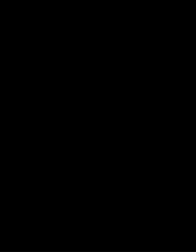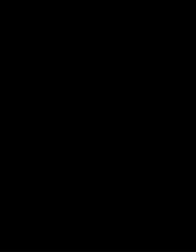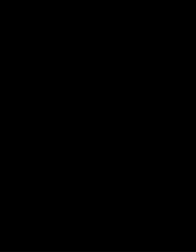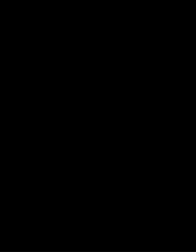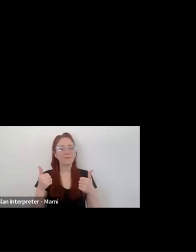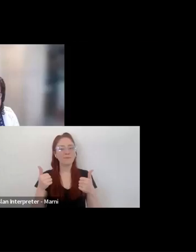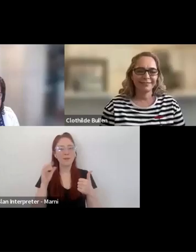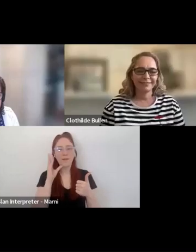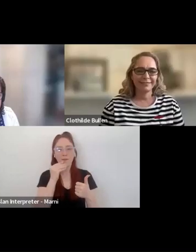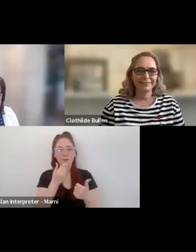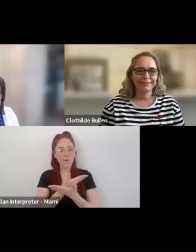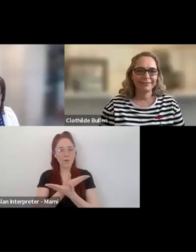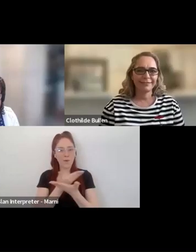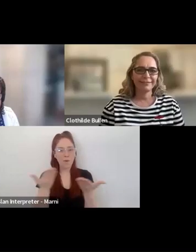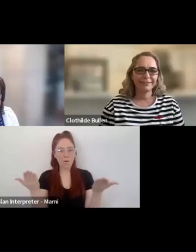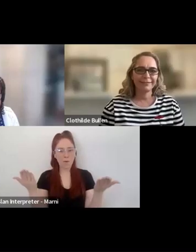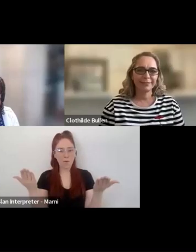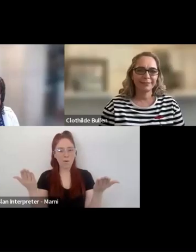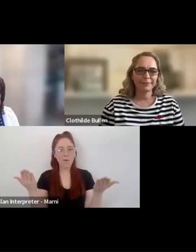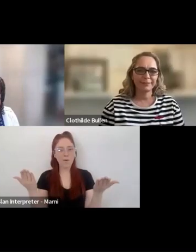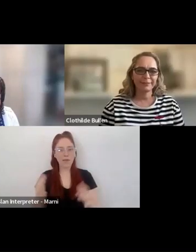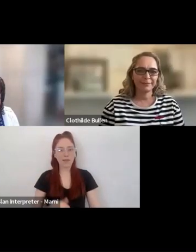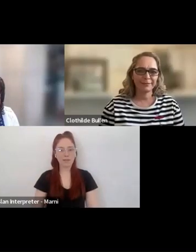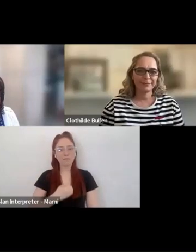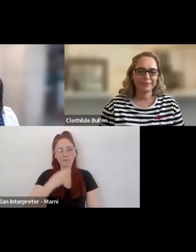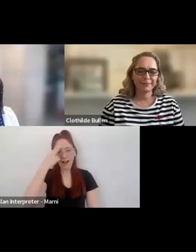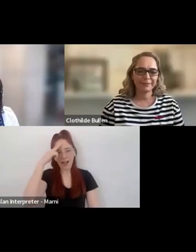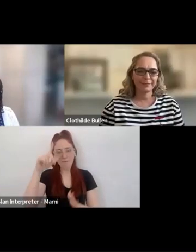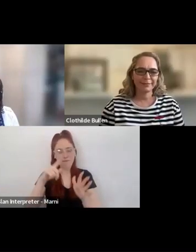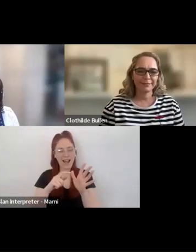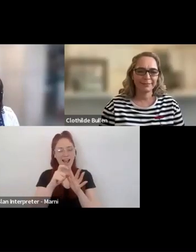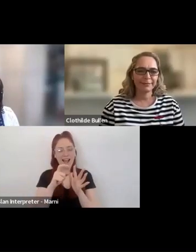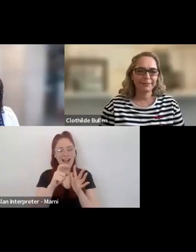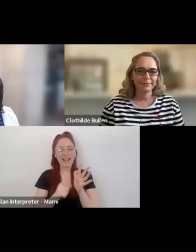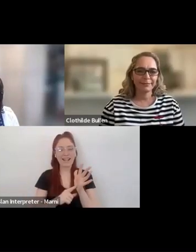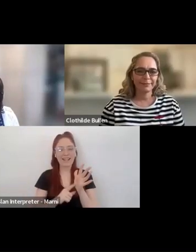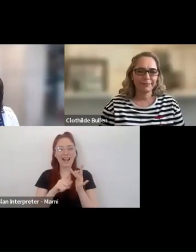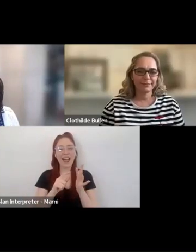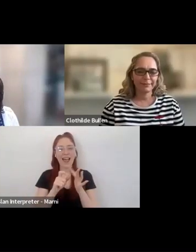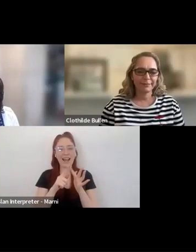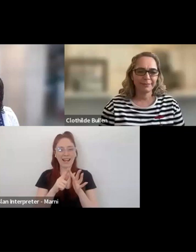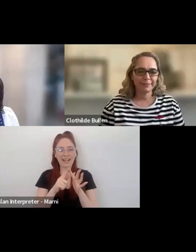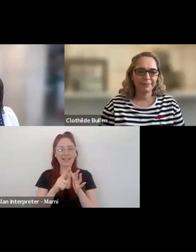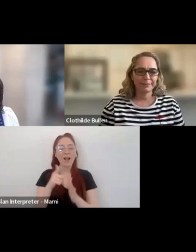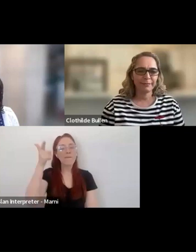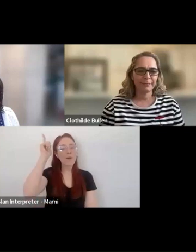My name is Adelaide. I'm the manager of leadership development programs here at